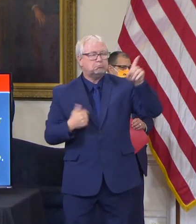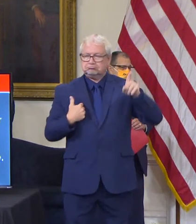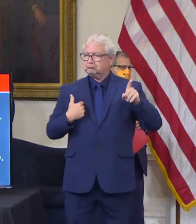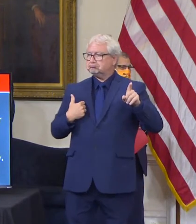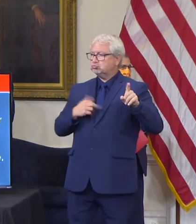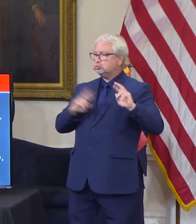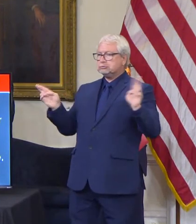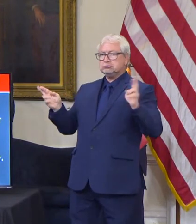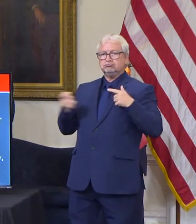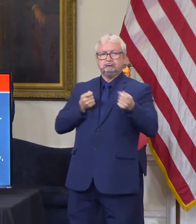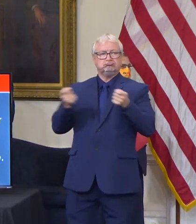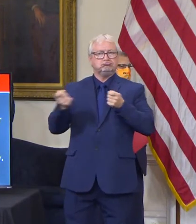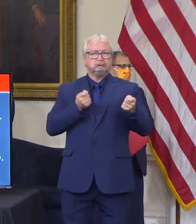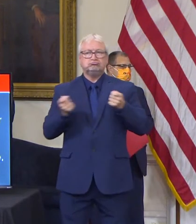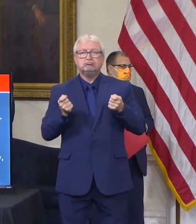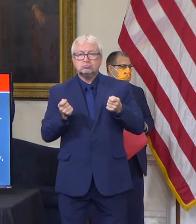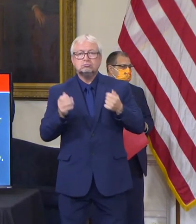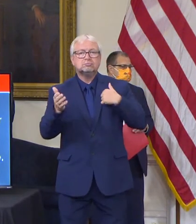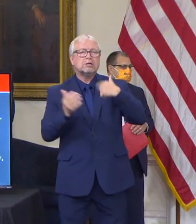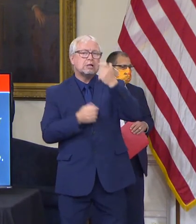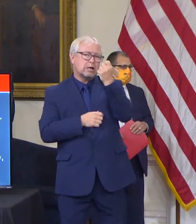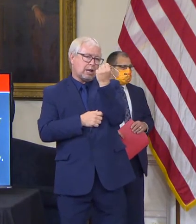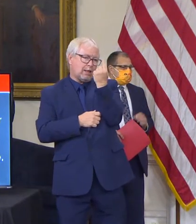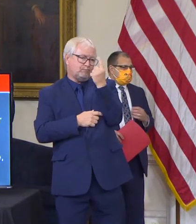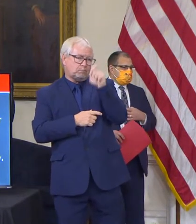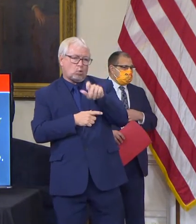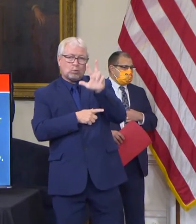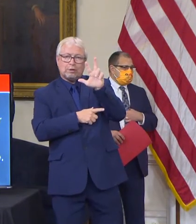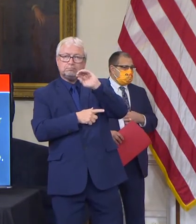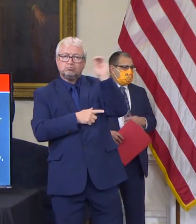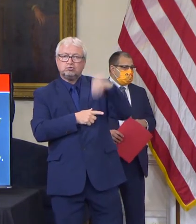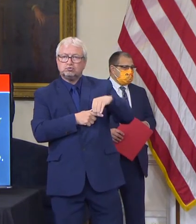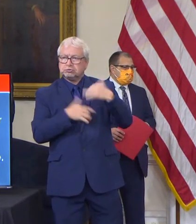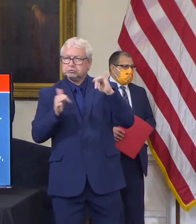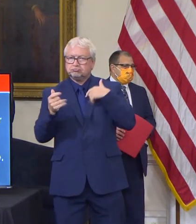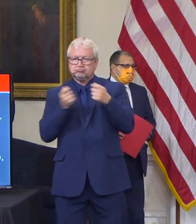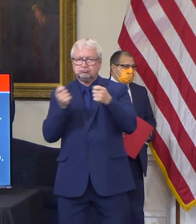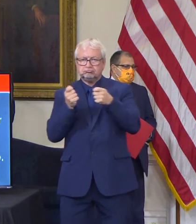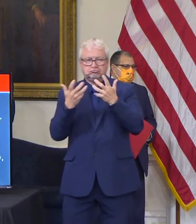hospitalizations are down and account for only 11 percent of our total hospitalizations statewide.